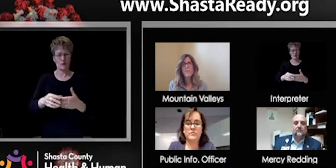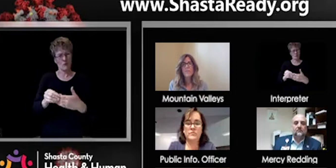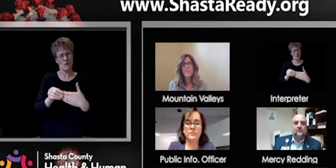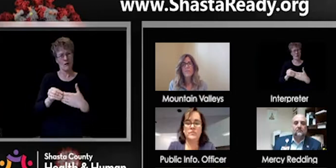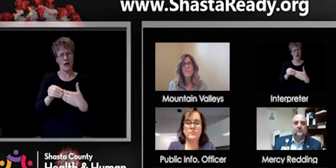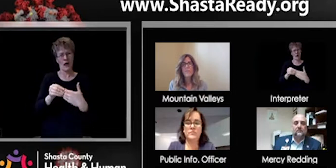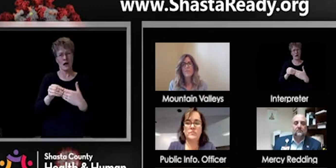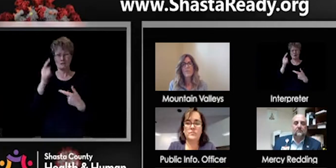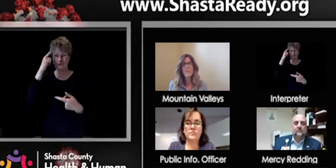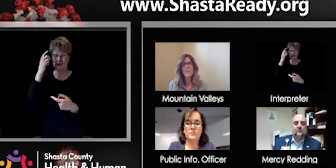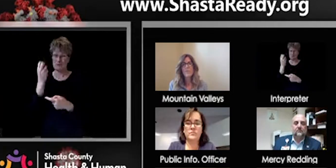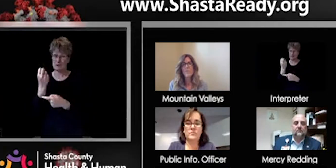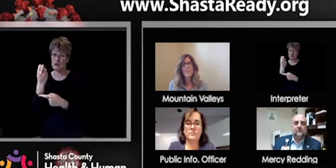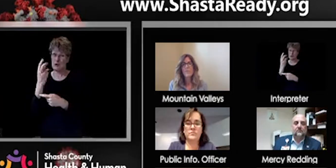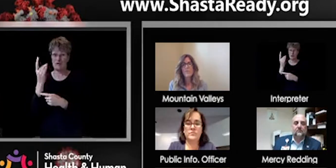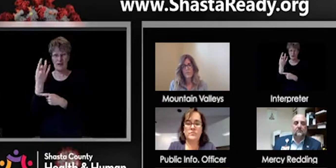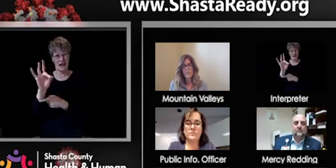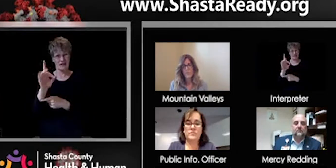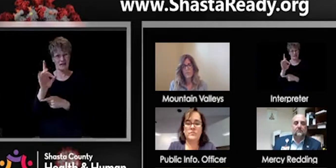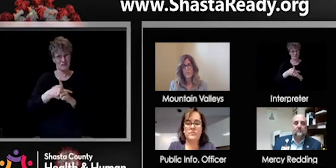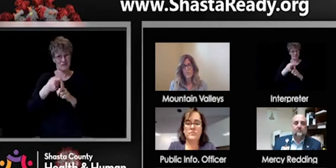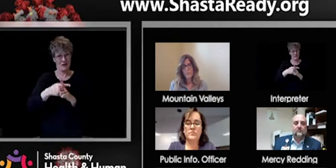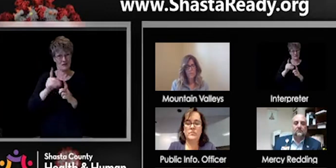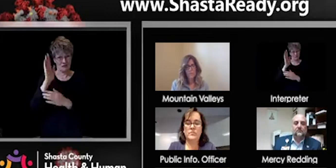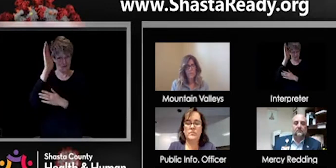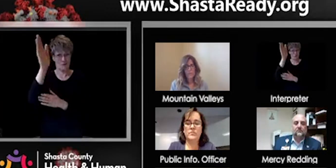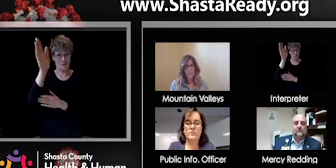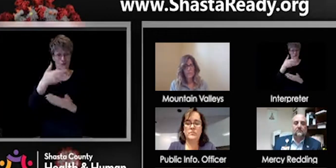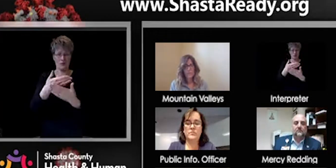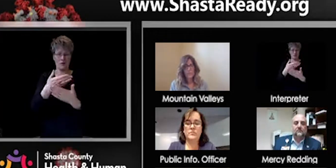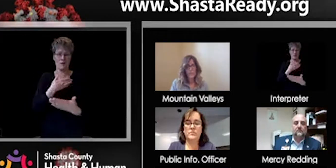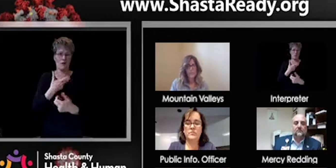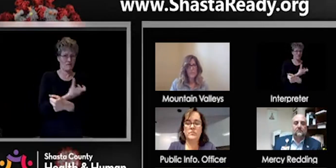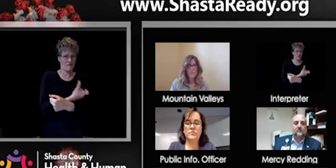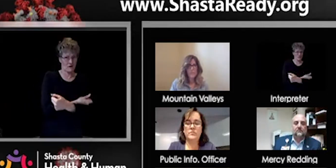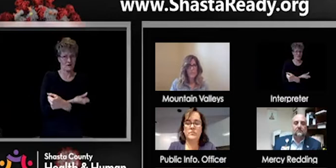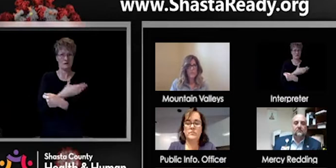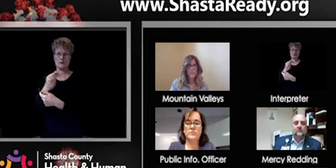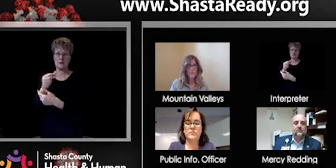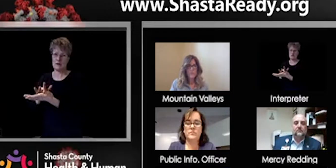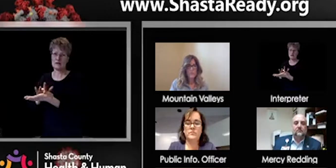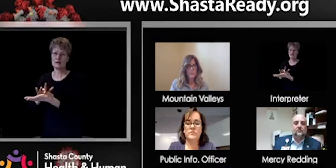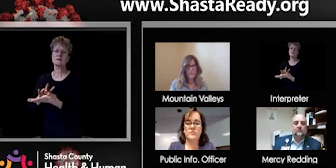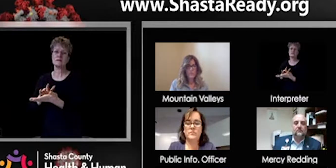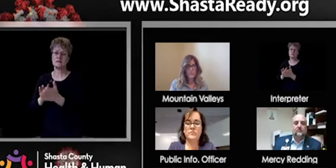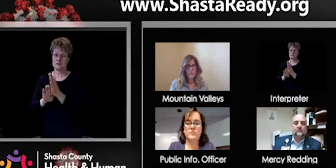plan how we are going to live in “Phase Two” and gradually increase those activities